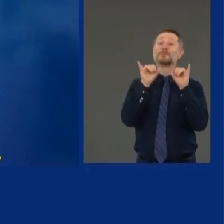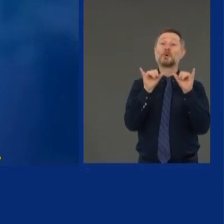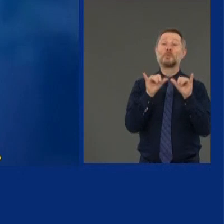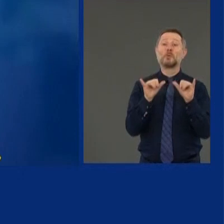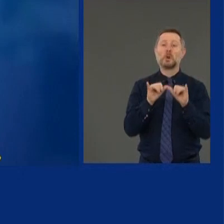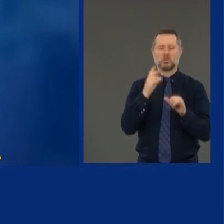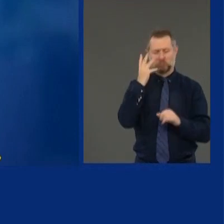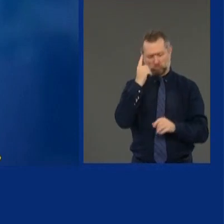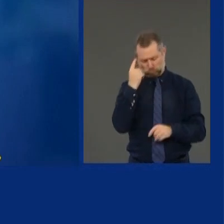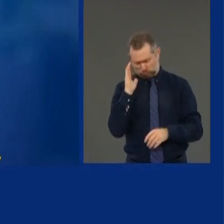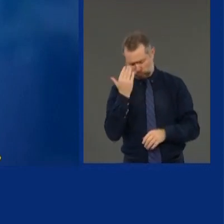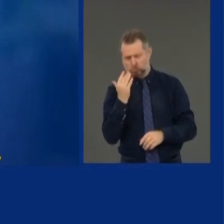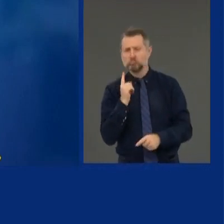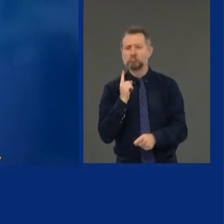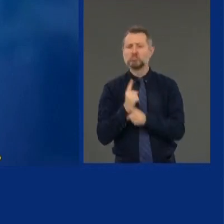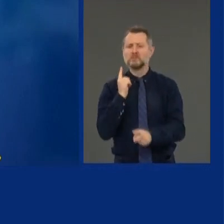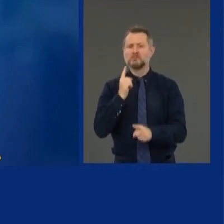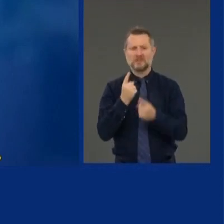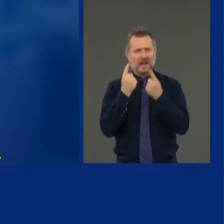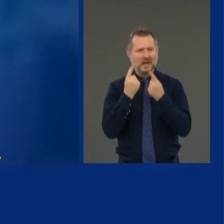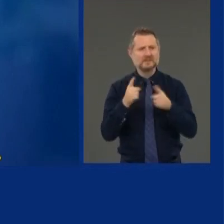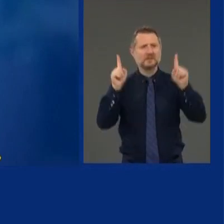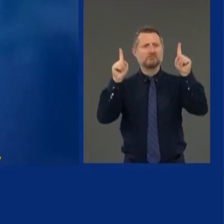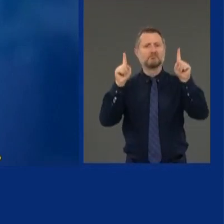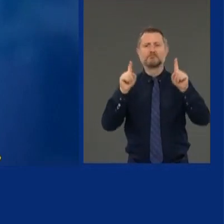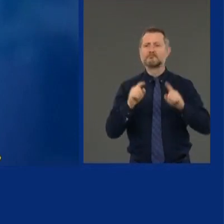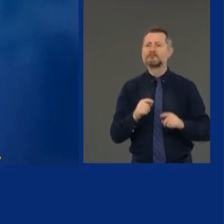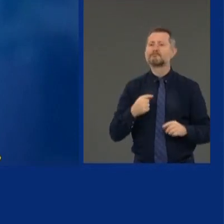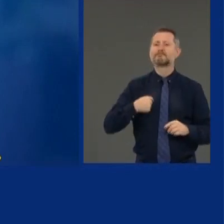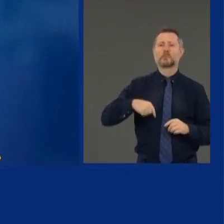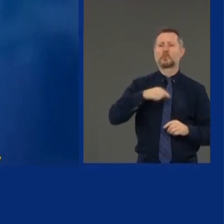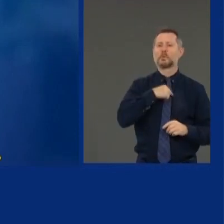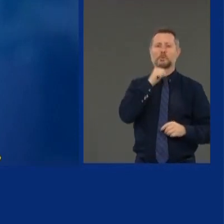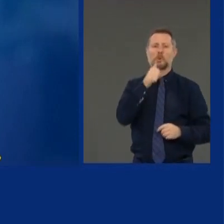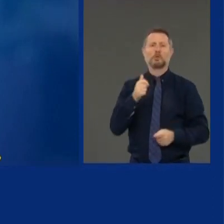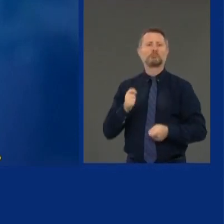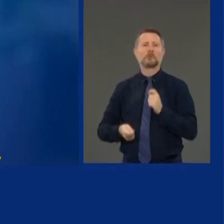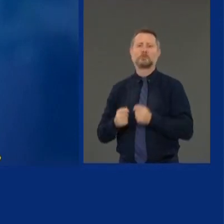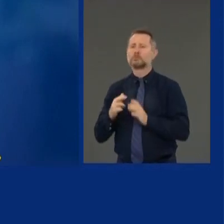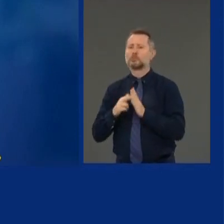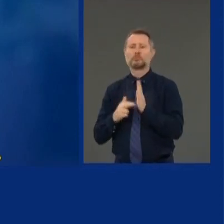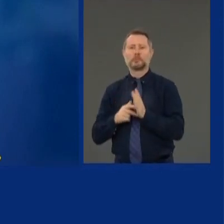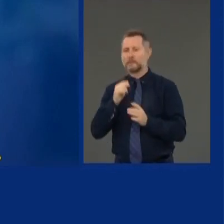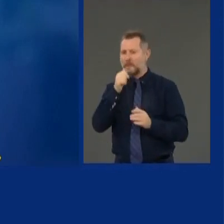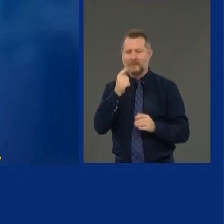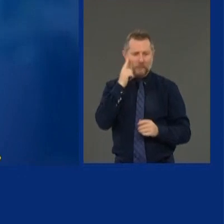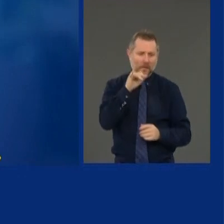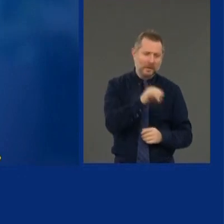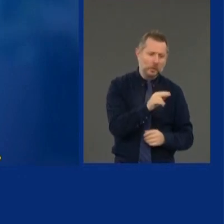AND THEY HAVE ALL SHOWN TO BE